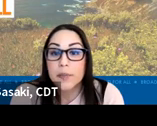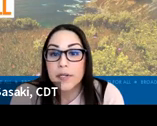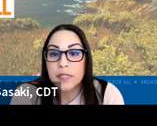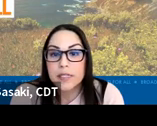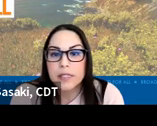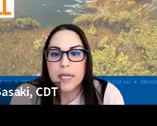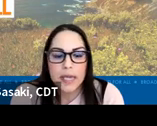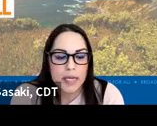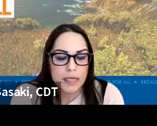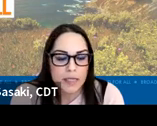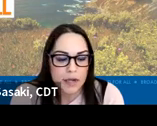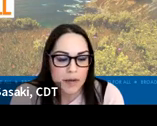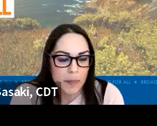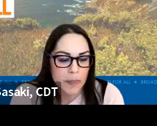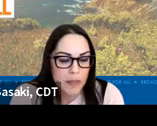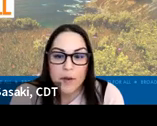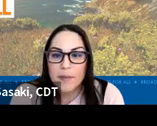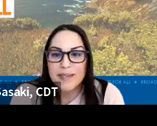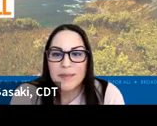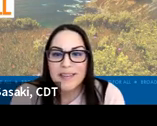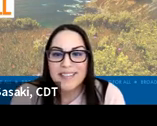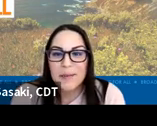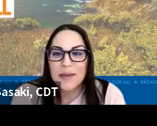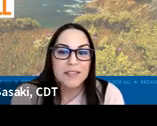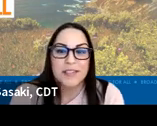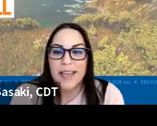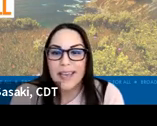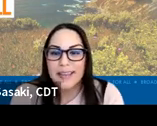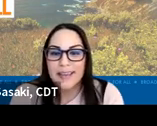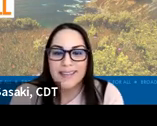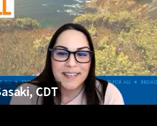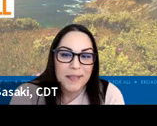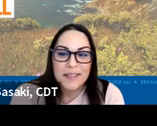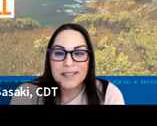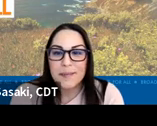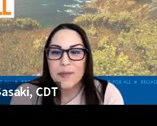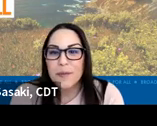experiences, and you know, maybe somebody can step in and just say, hey, like this is something that